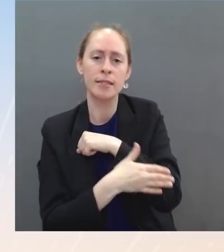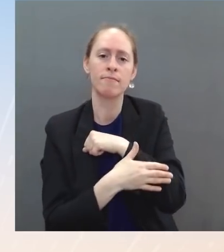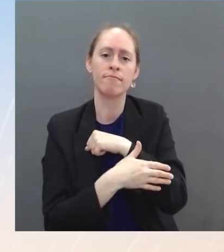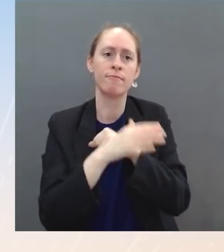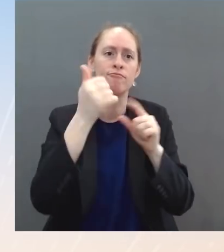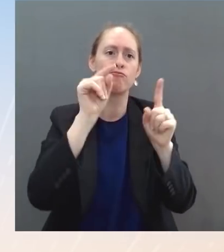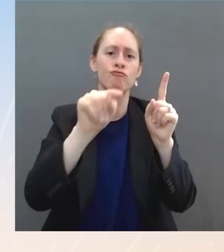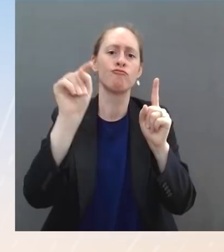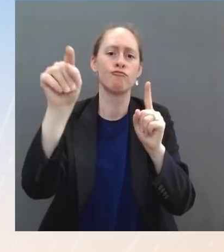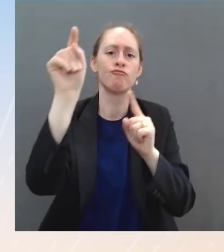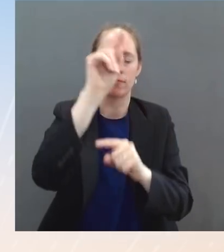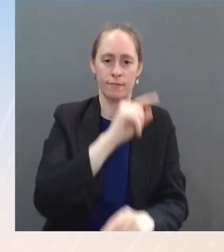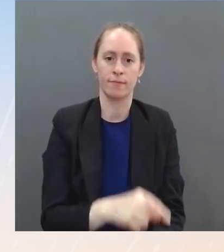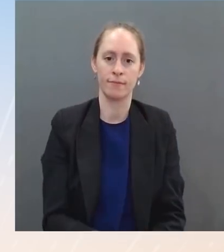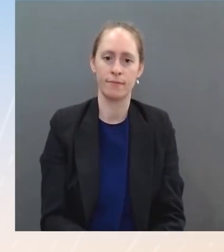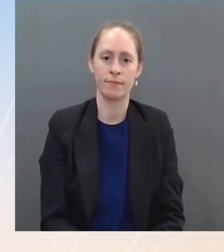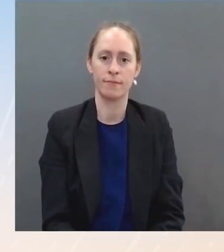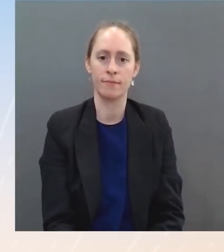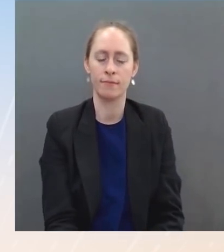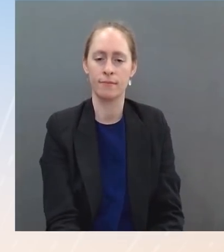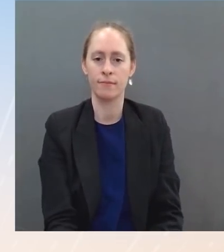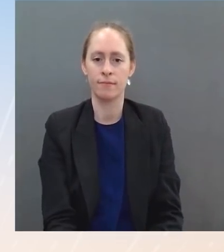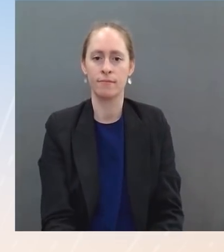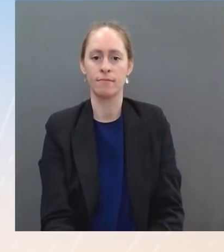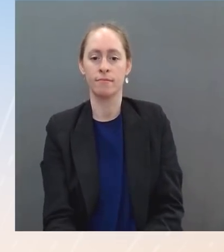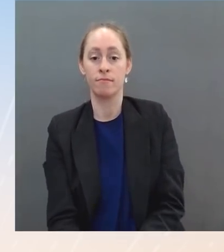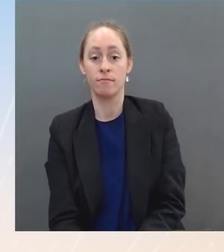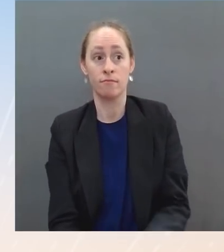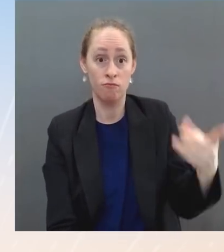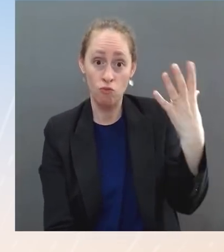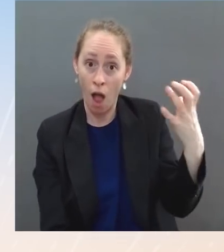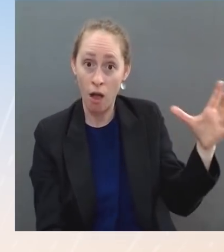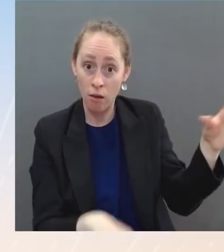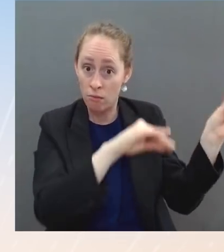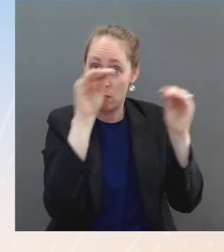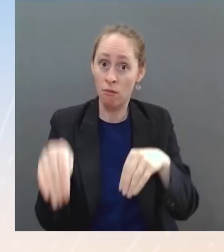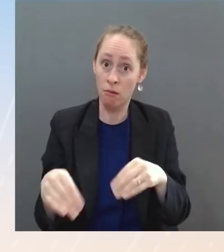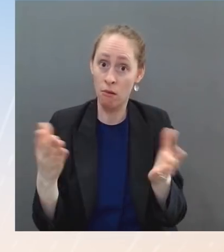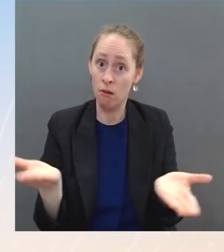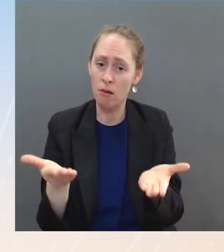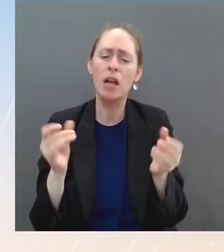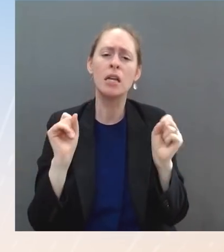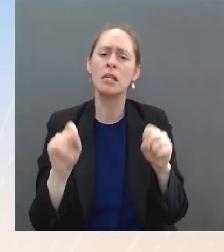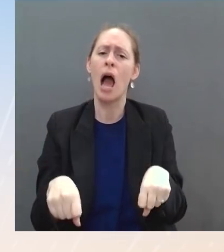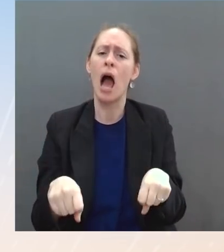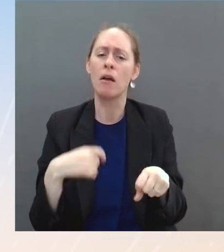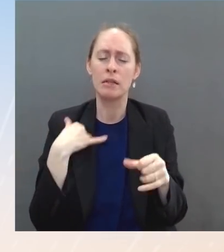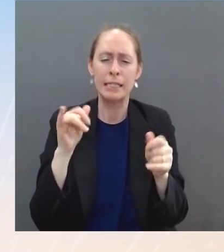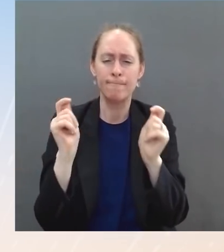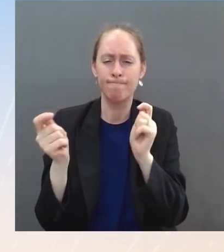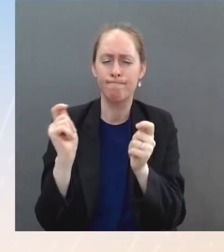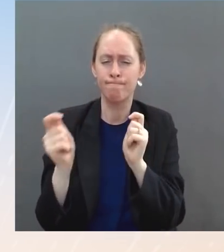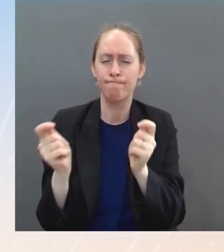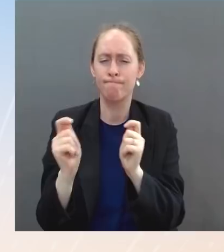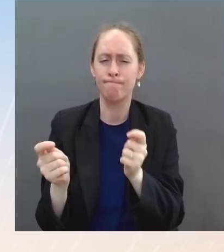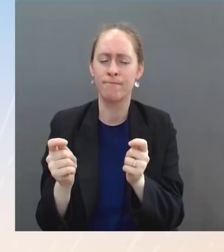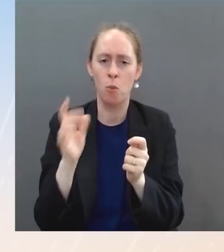But we're still finalizing the policy details, and hopefully we'll have more soon on that for you. Go ahead. The Press: I wanted to ask one more on the Supreme Court. Ms. Psaki: Yeah.